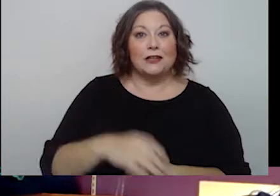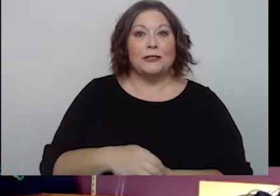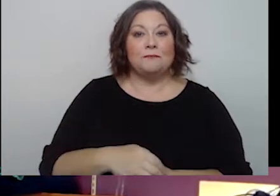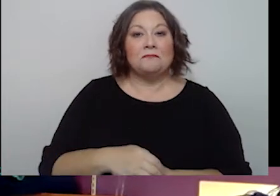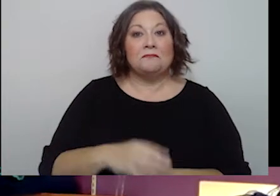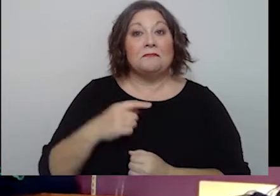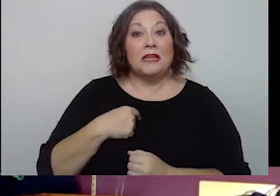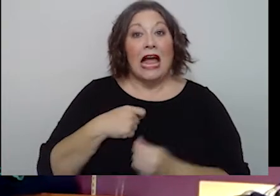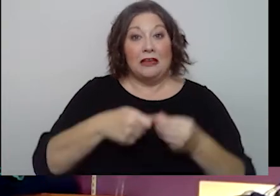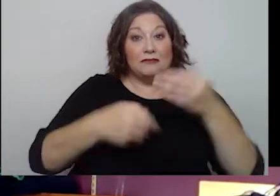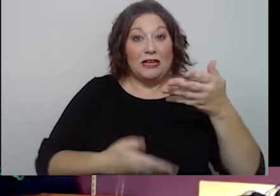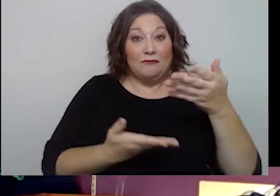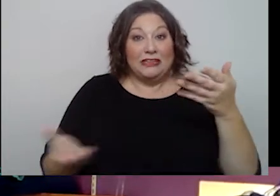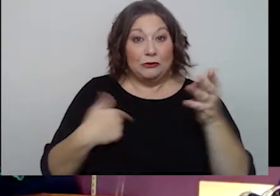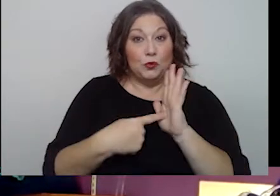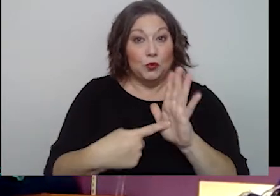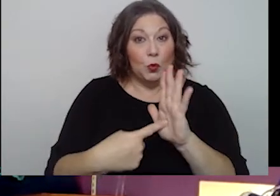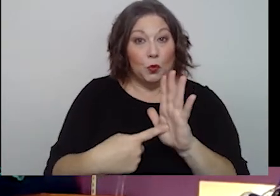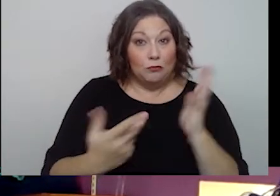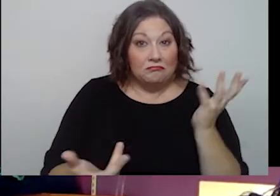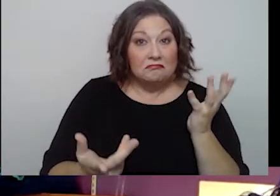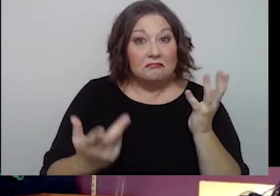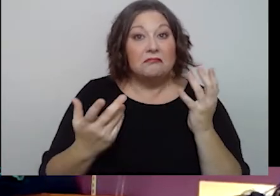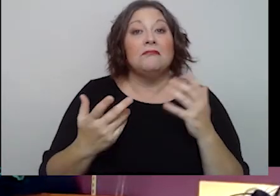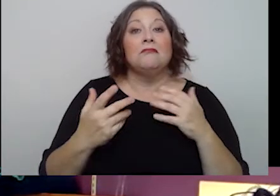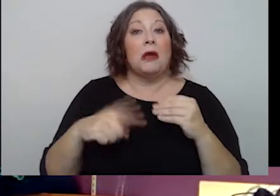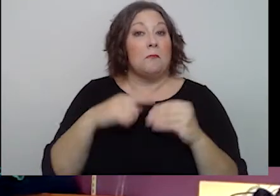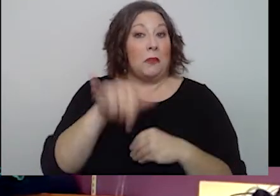I've got a number of different things here to be able to show you as far as what that is.